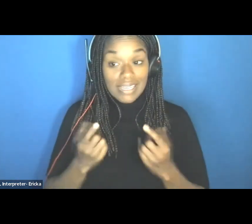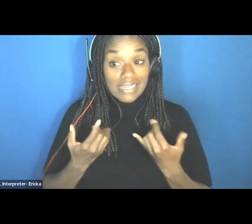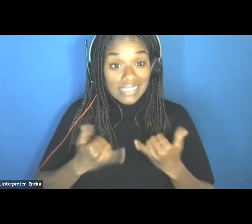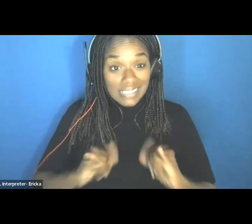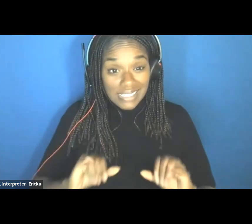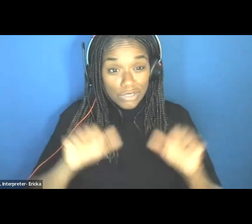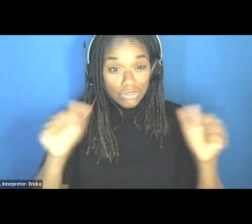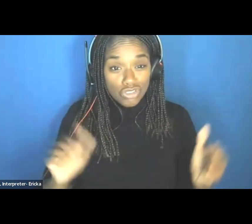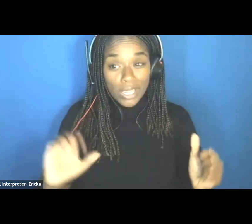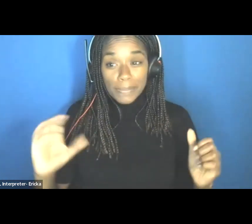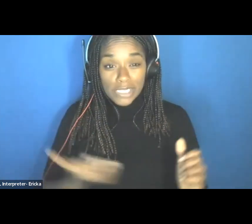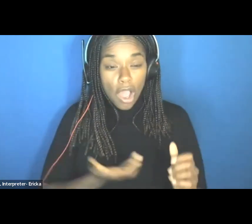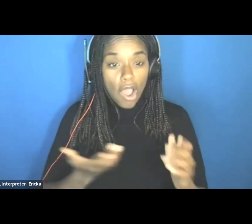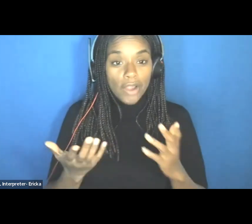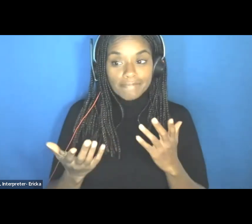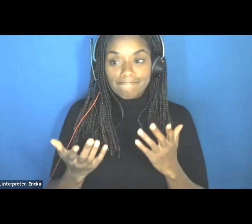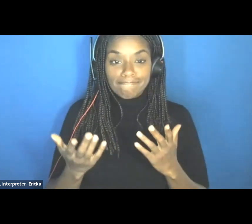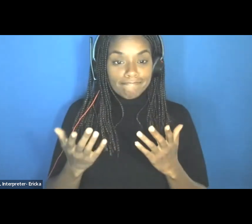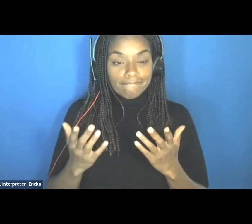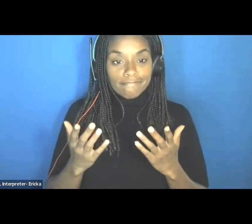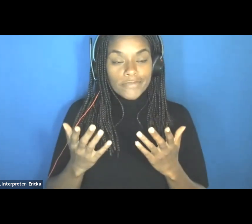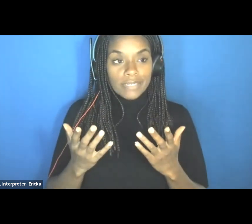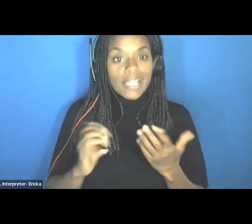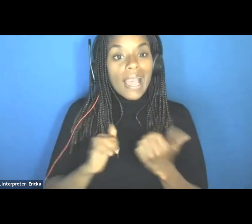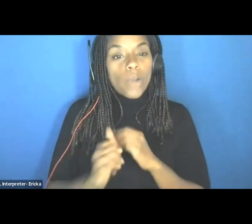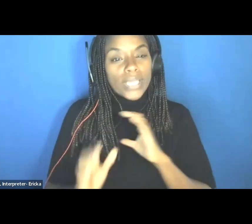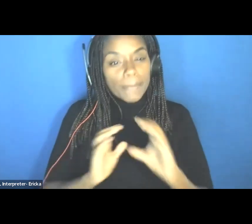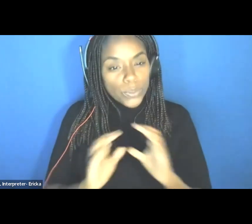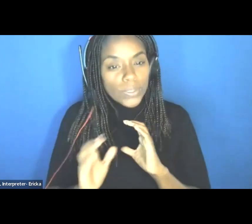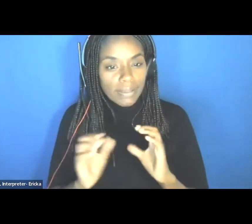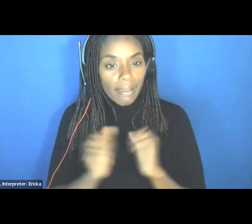So please, do recognize that we bring the you trauma of language oppression and that it still hurts.